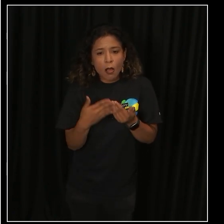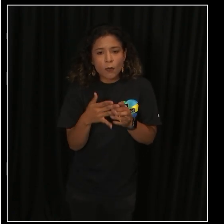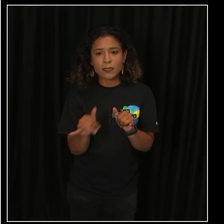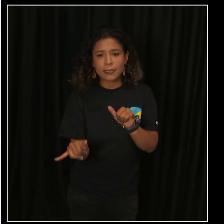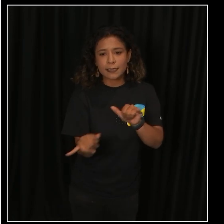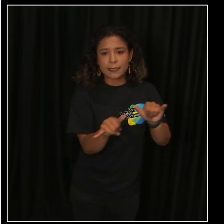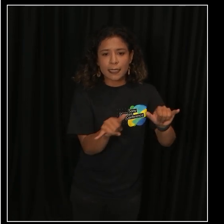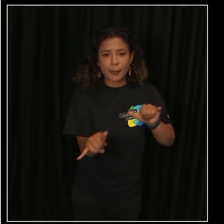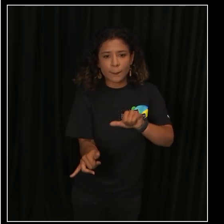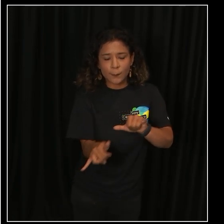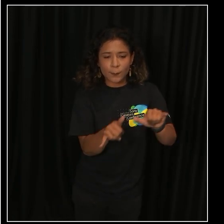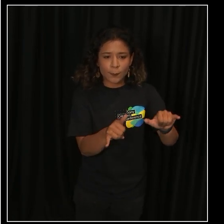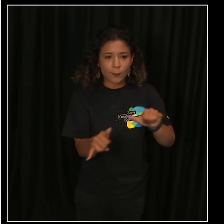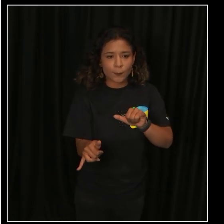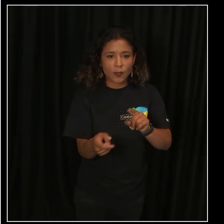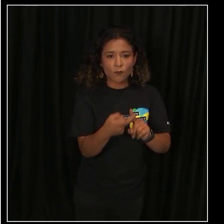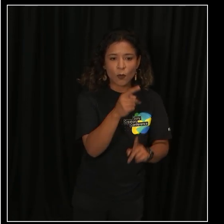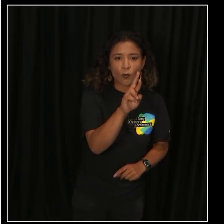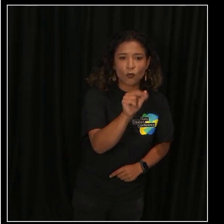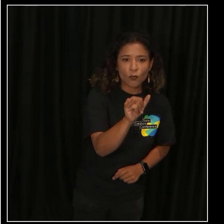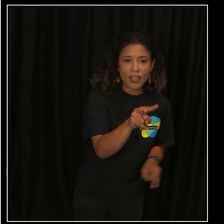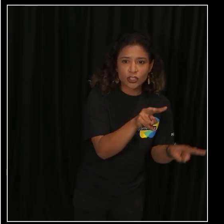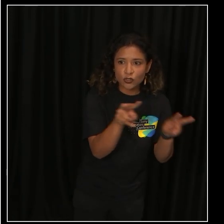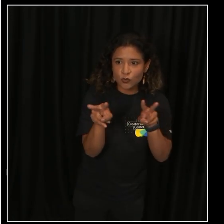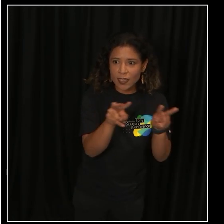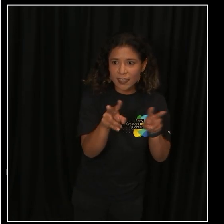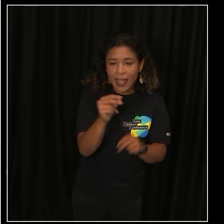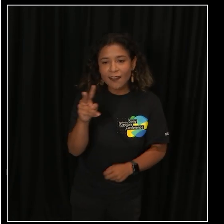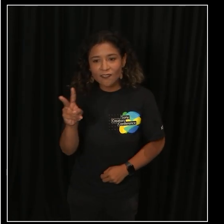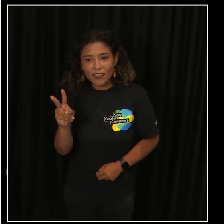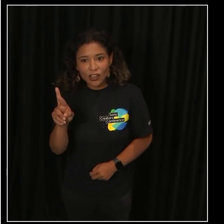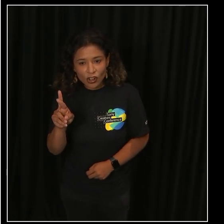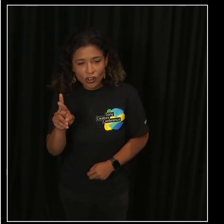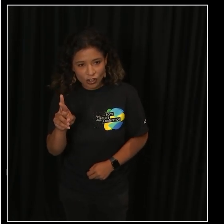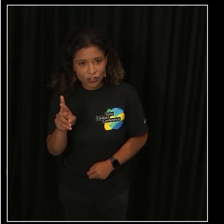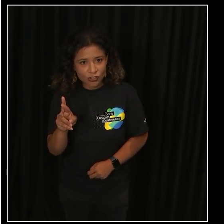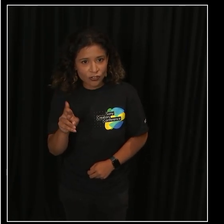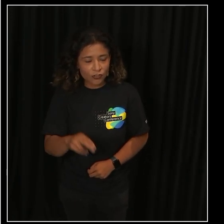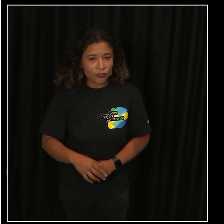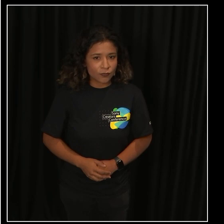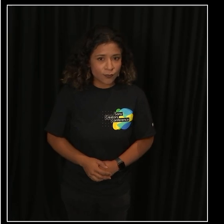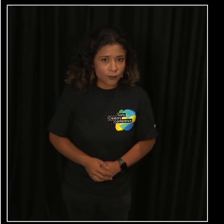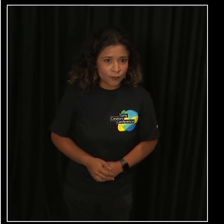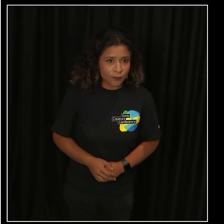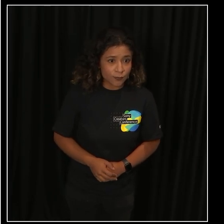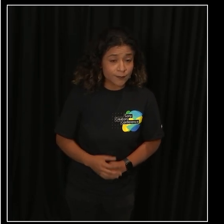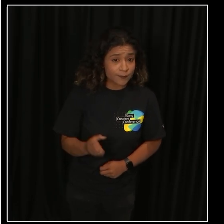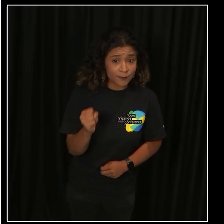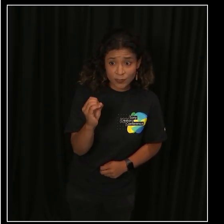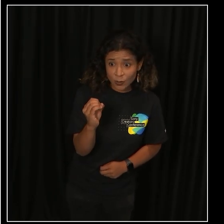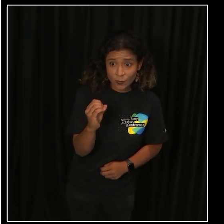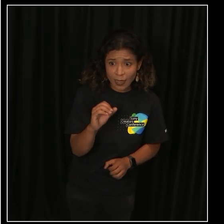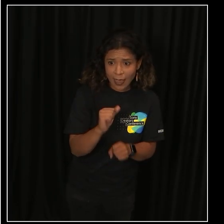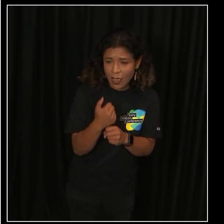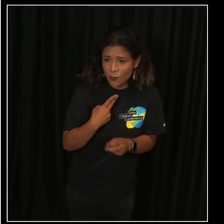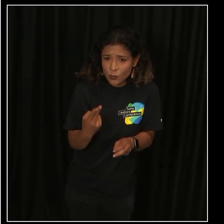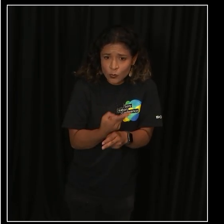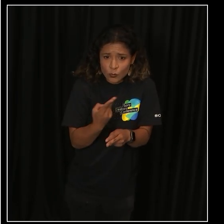as a ray tracing API such as Direct-X. Then, how is it used for rendering?